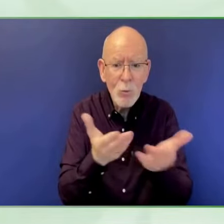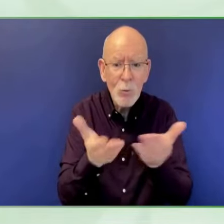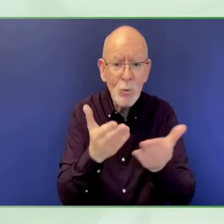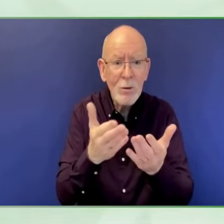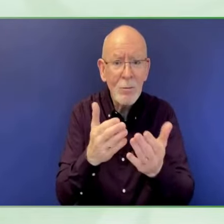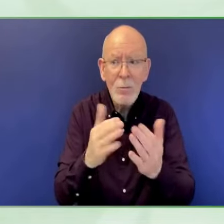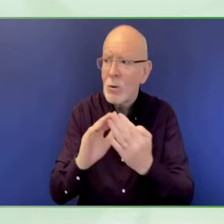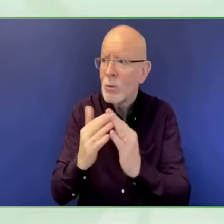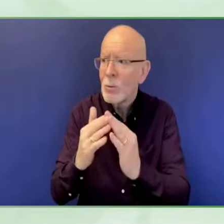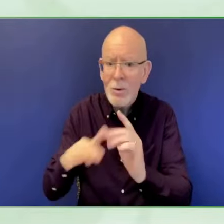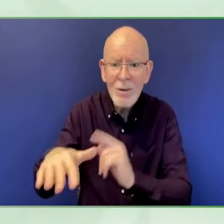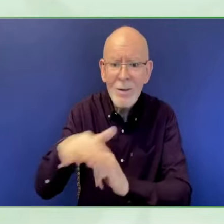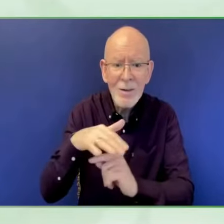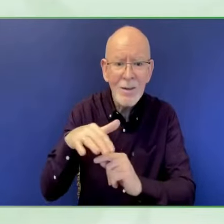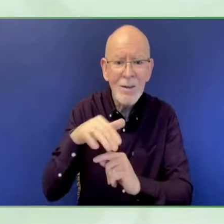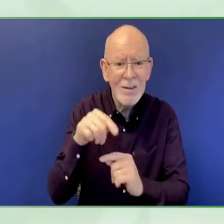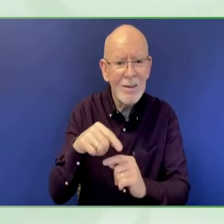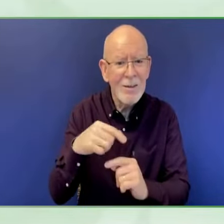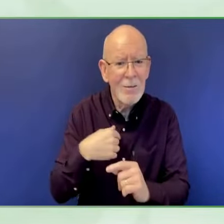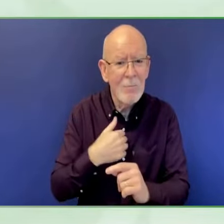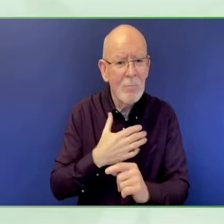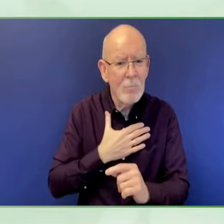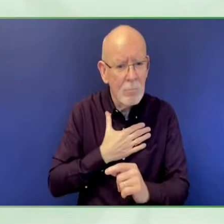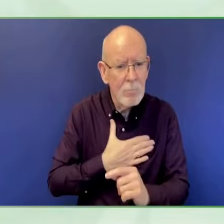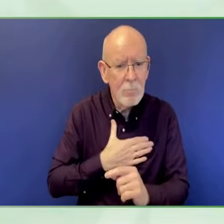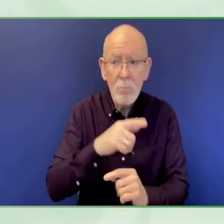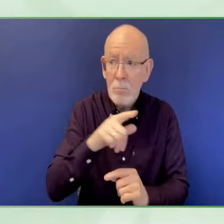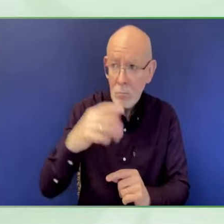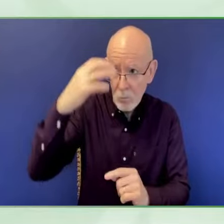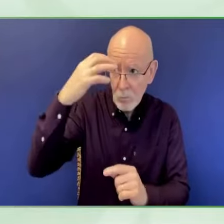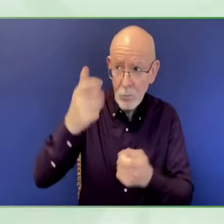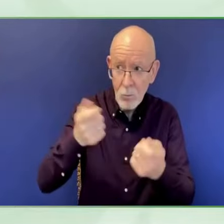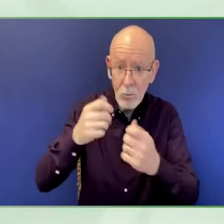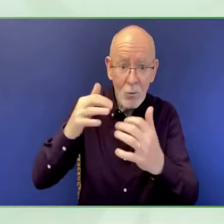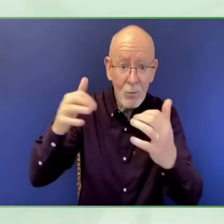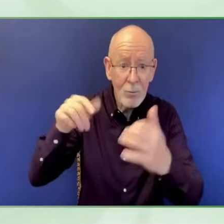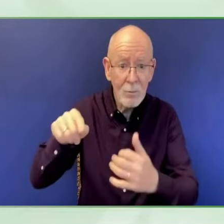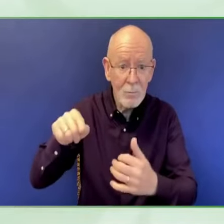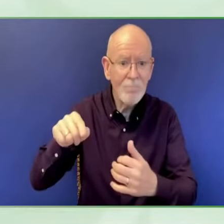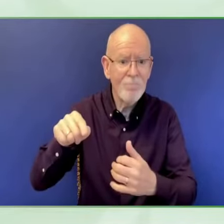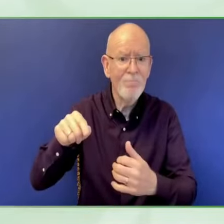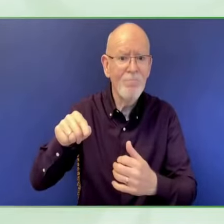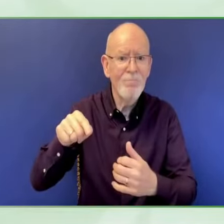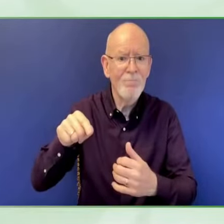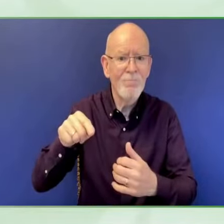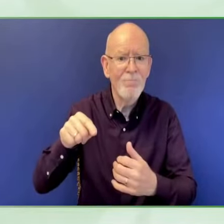And it talks about the clause and policies.